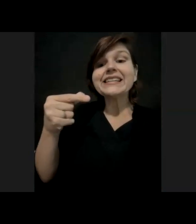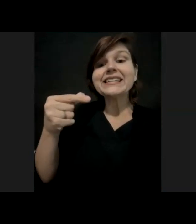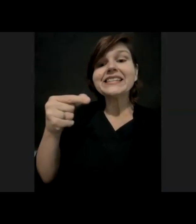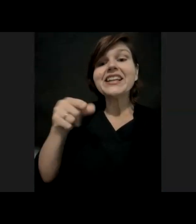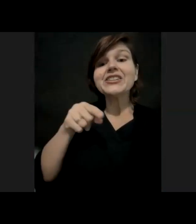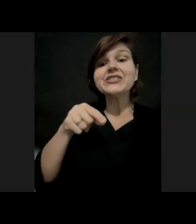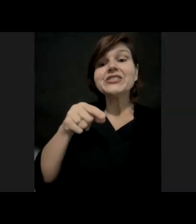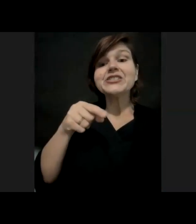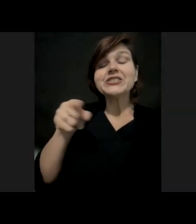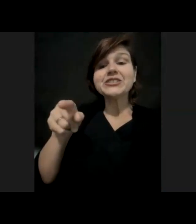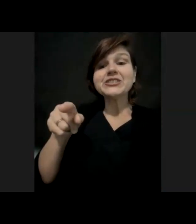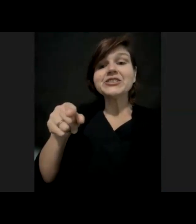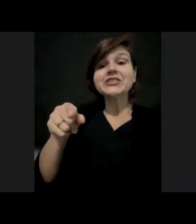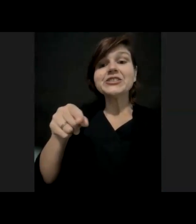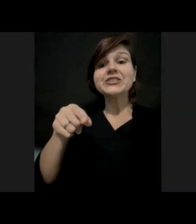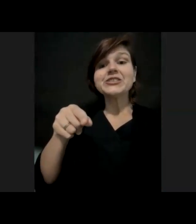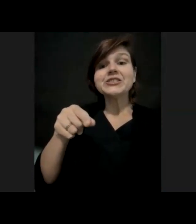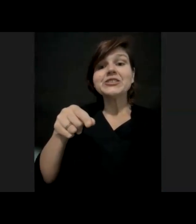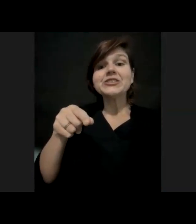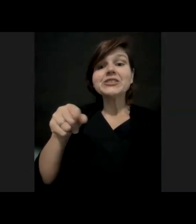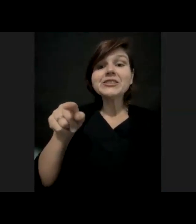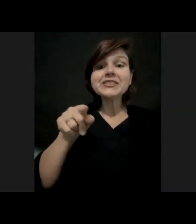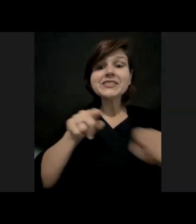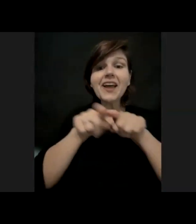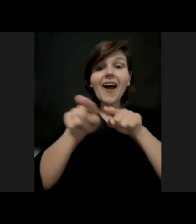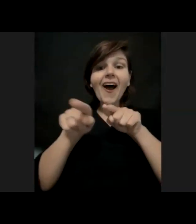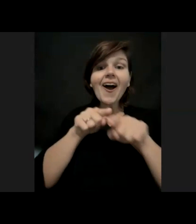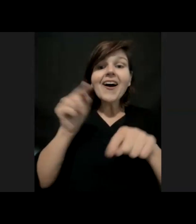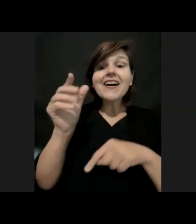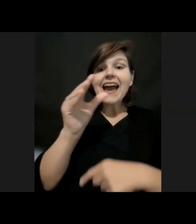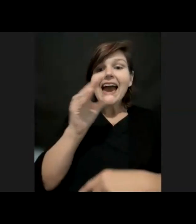And he passed her a yellow sock.